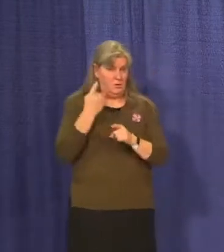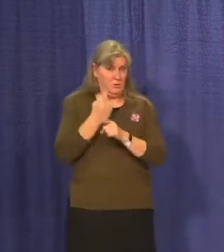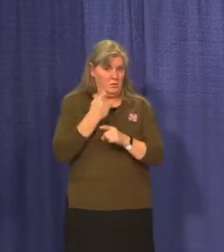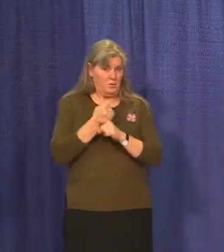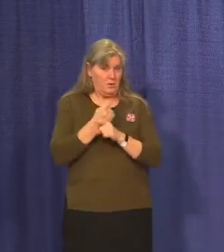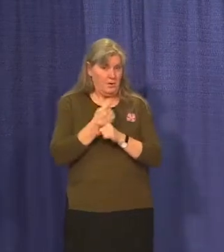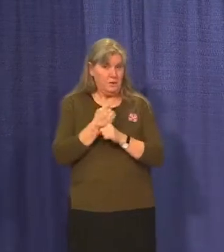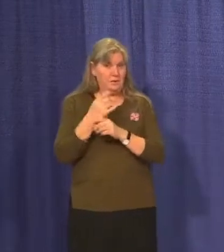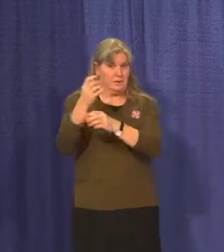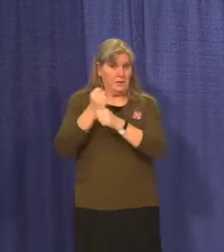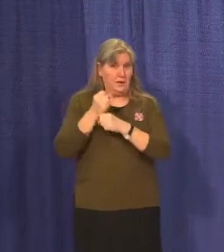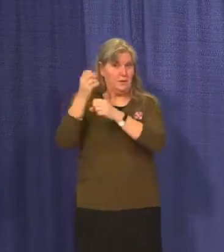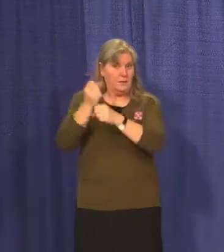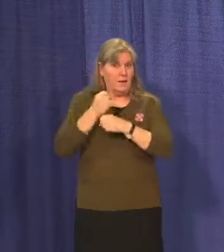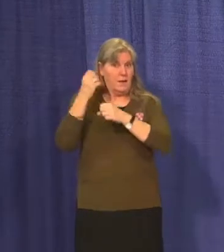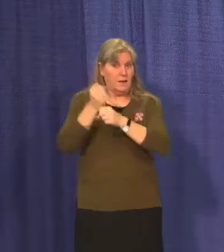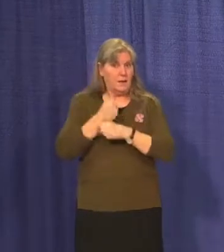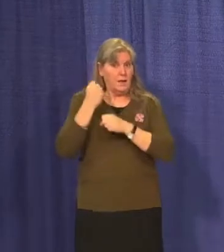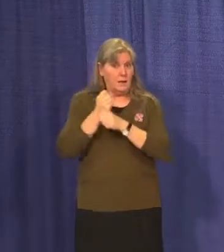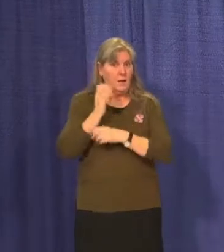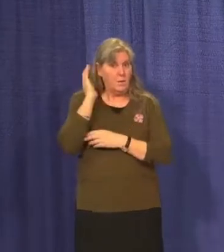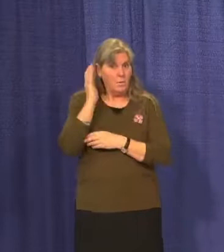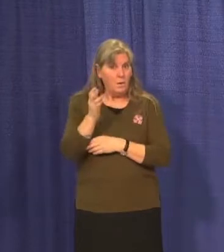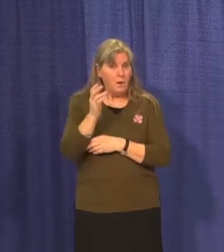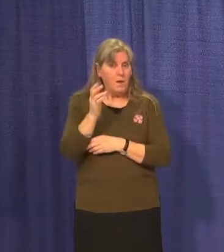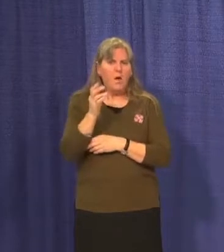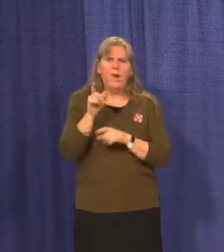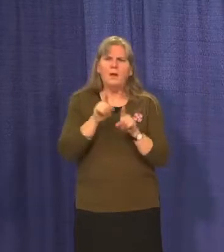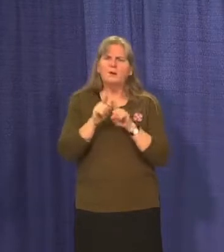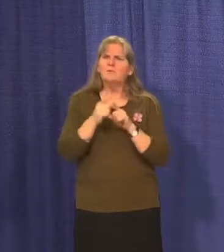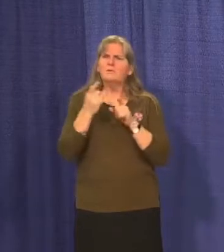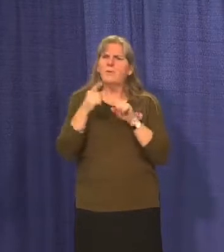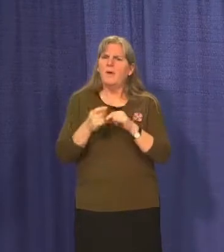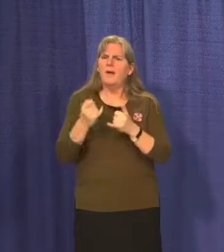as we are supposed to, and I'm also curious as to when the last